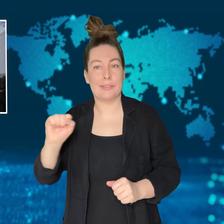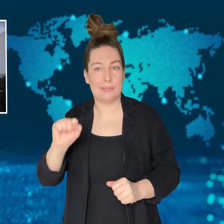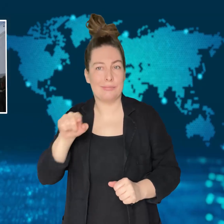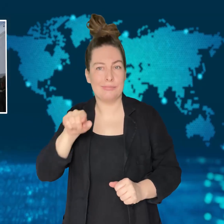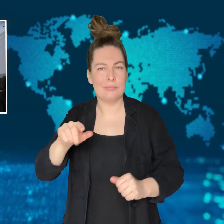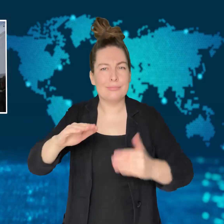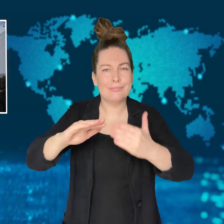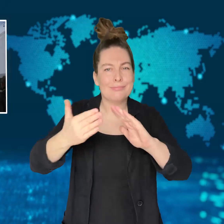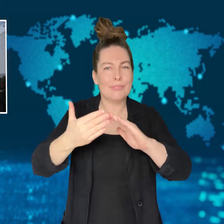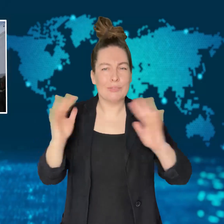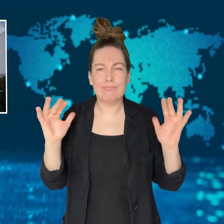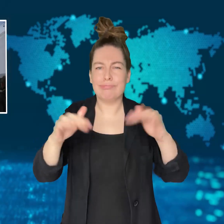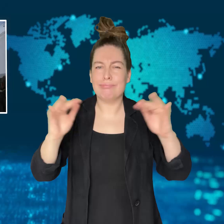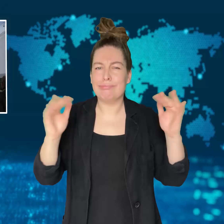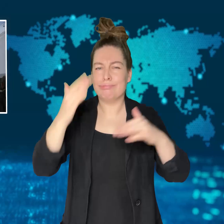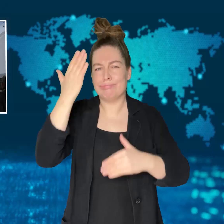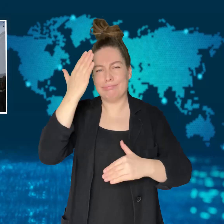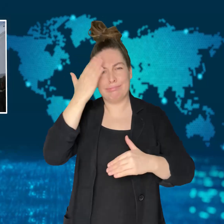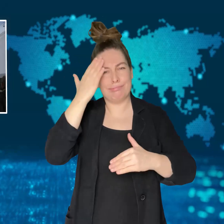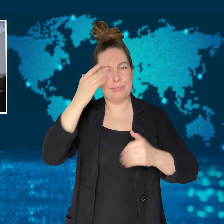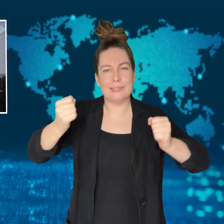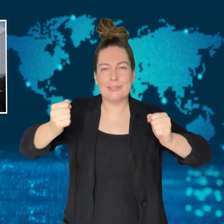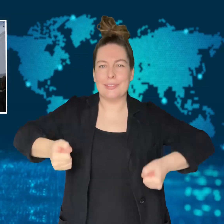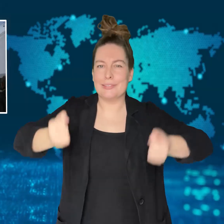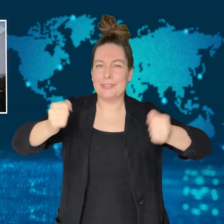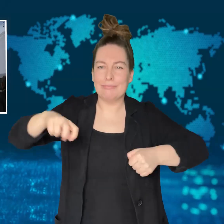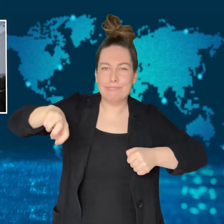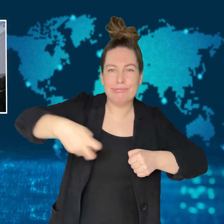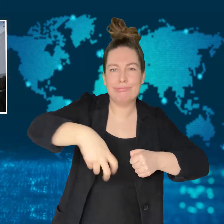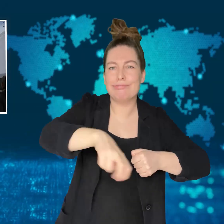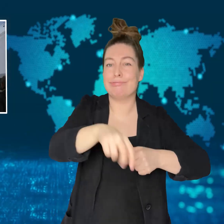Regional emergency services were called to